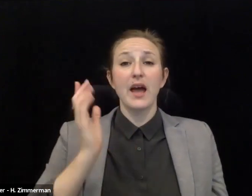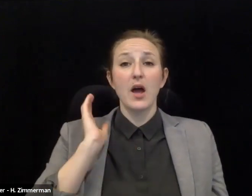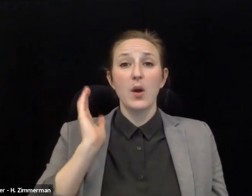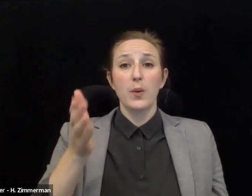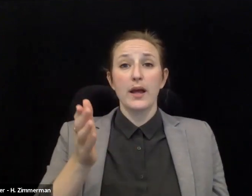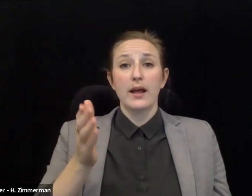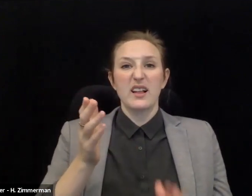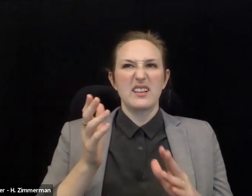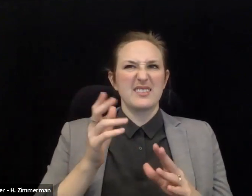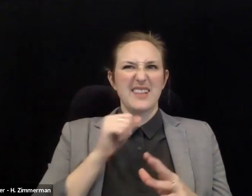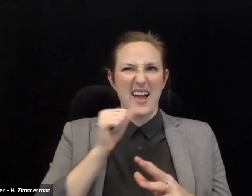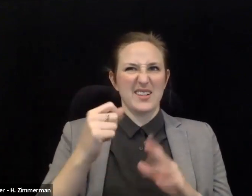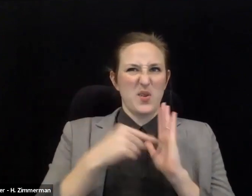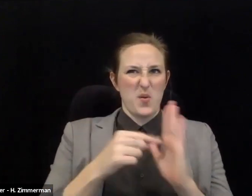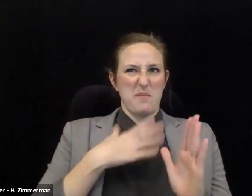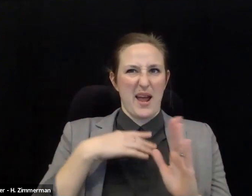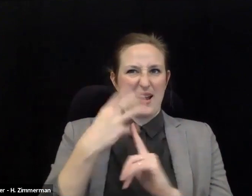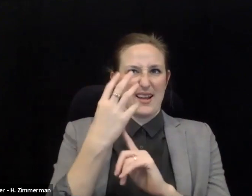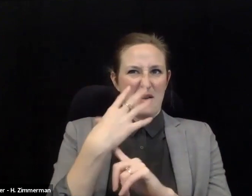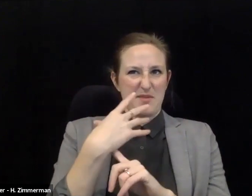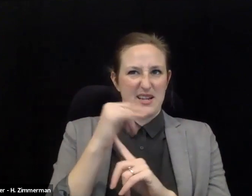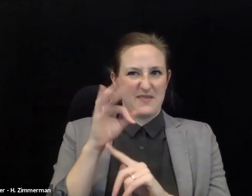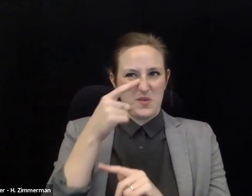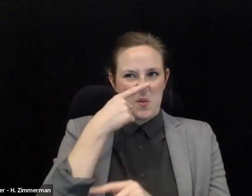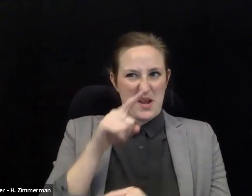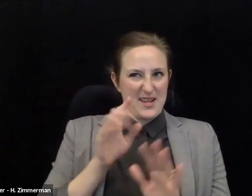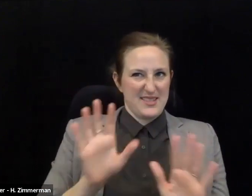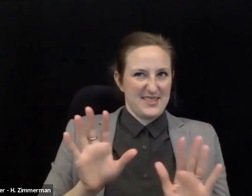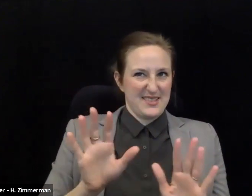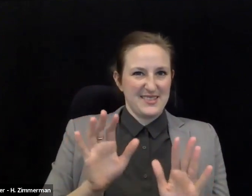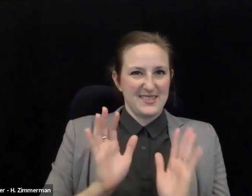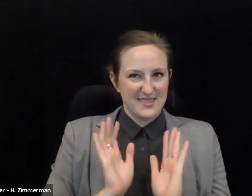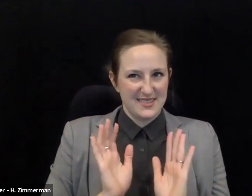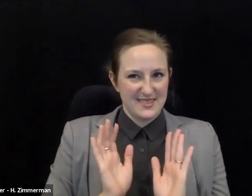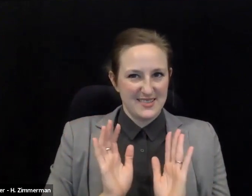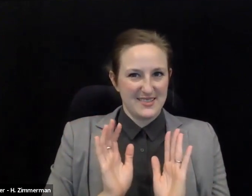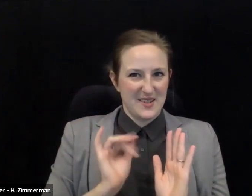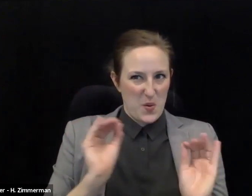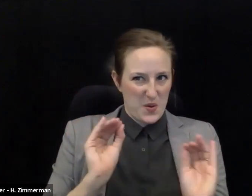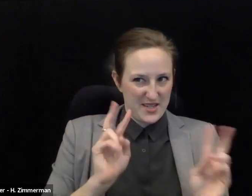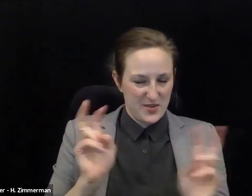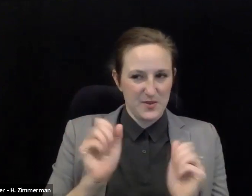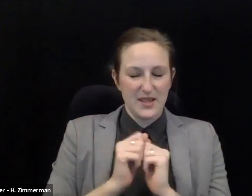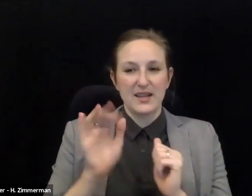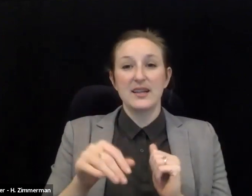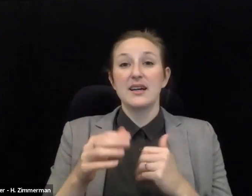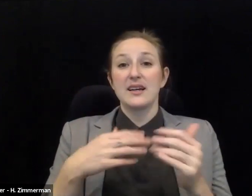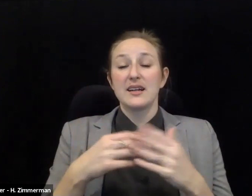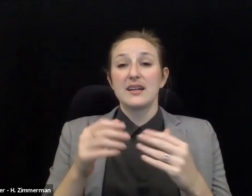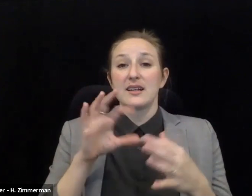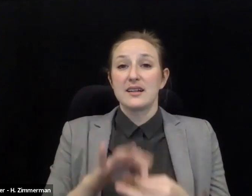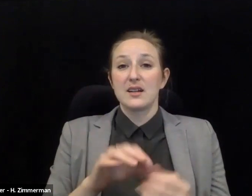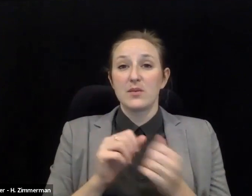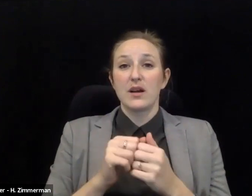camera off if no one has any issues with that. Um, so in terms of virtual NSLI-Y and this